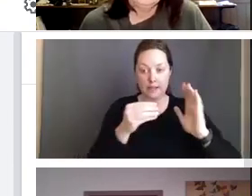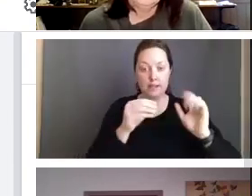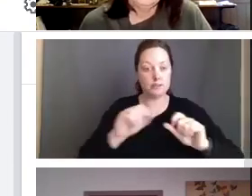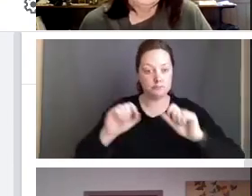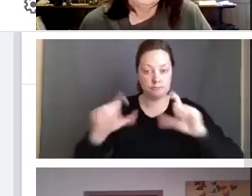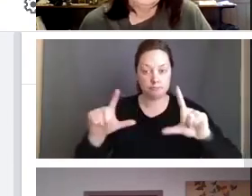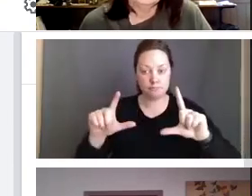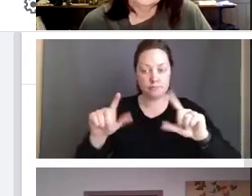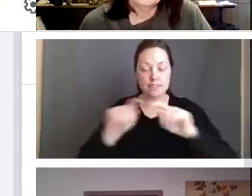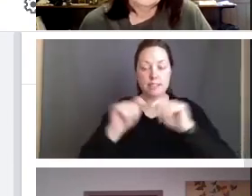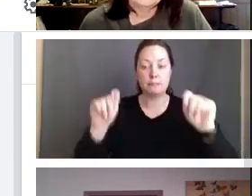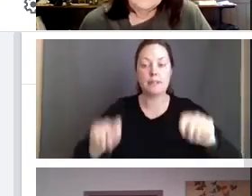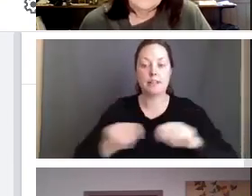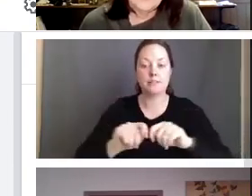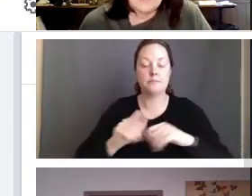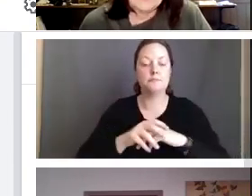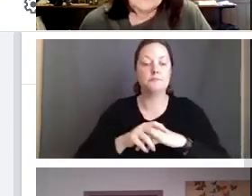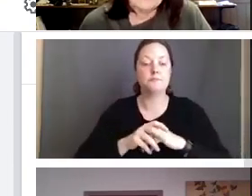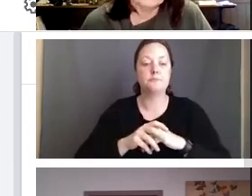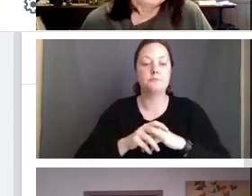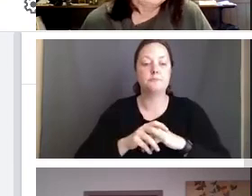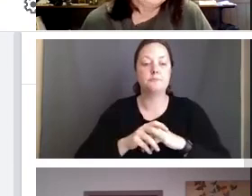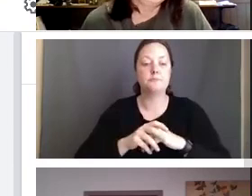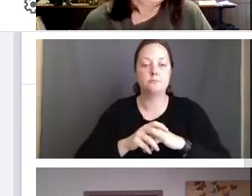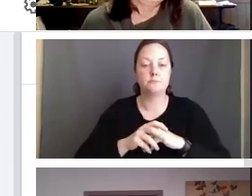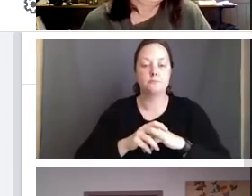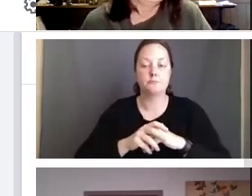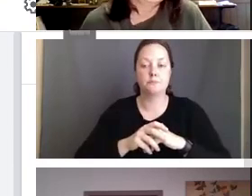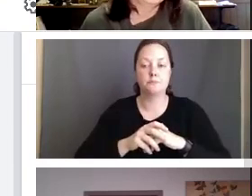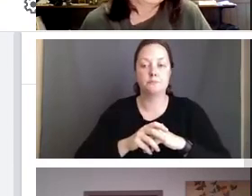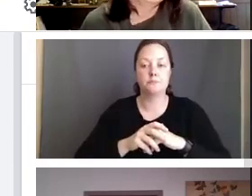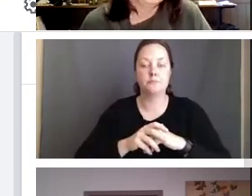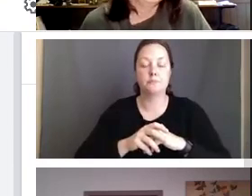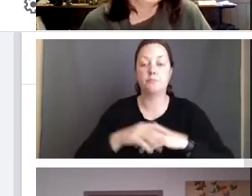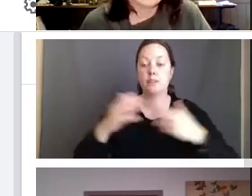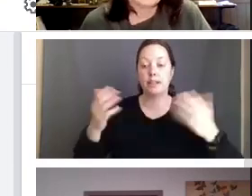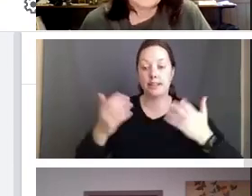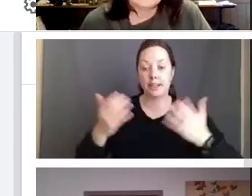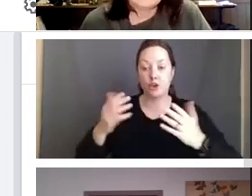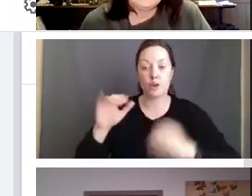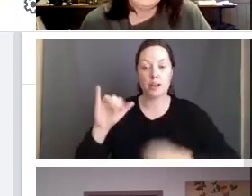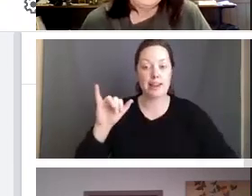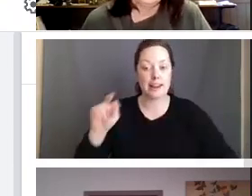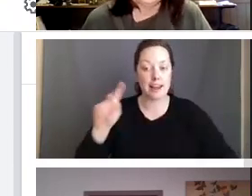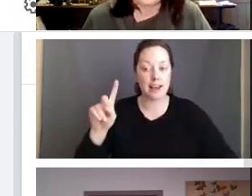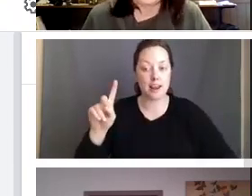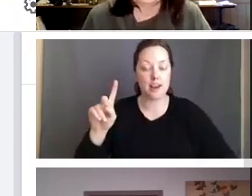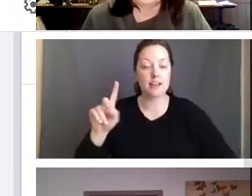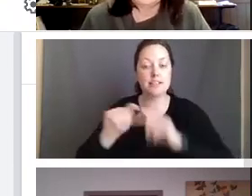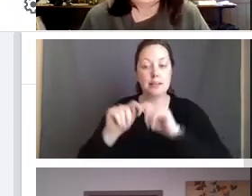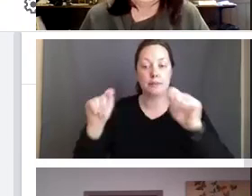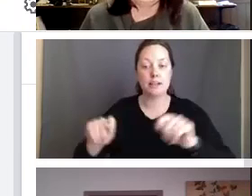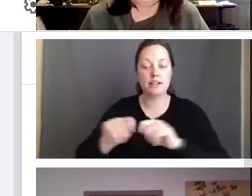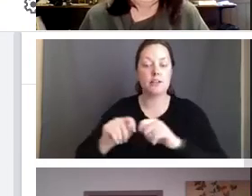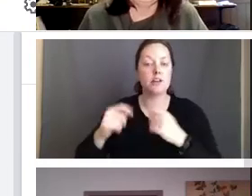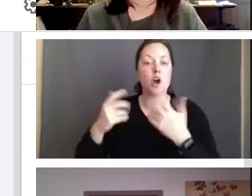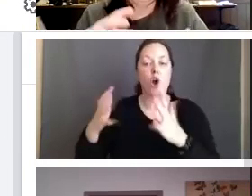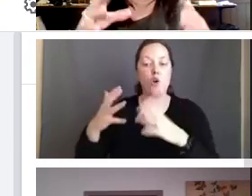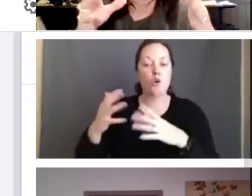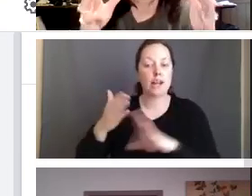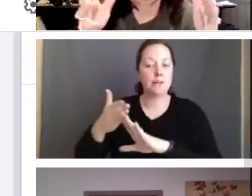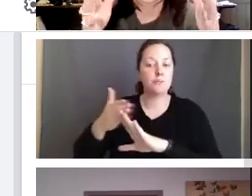So again, the way you get to structuring how different and unique each page and sub page